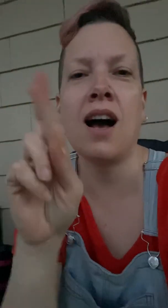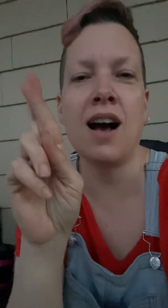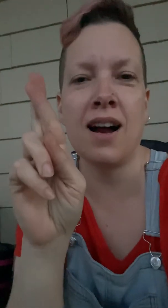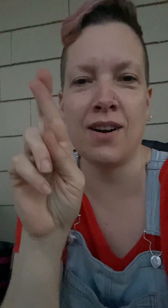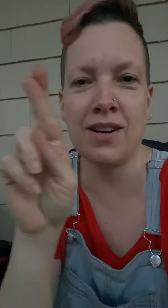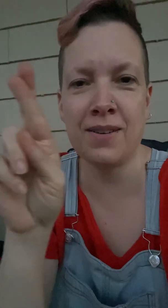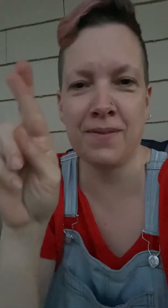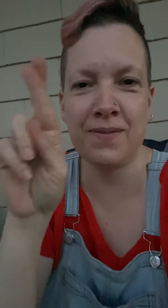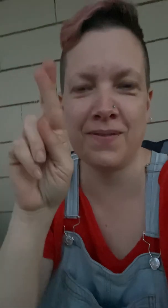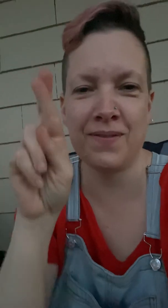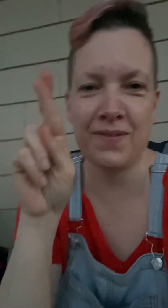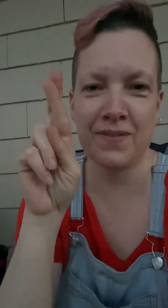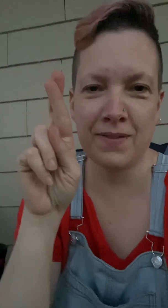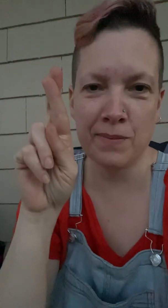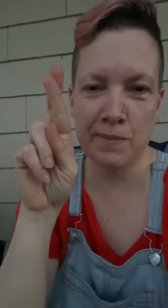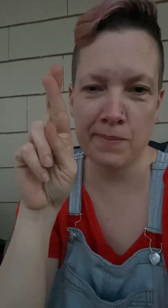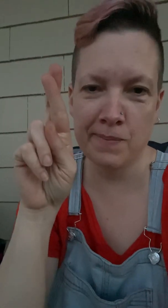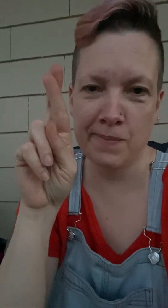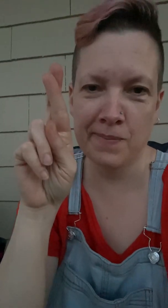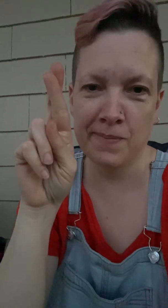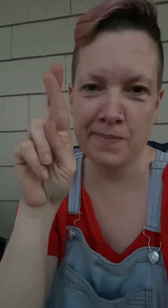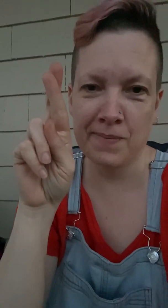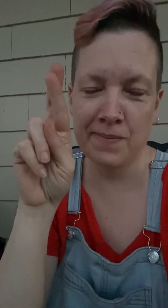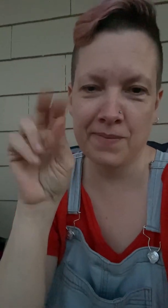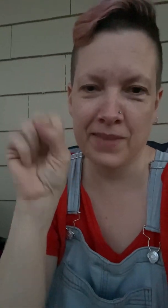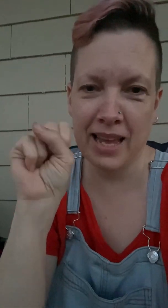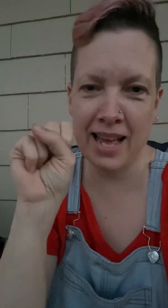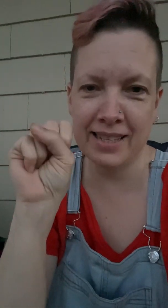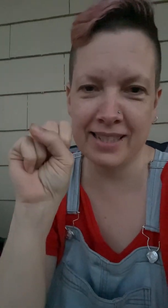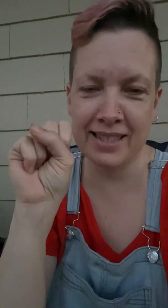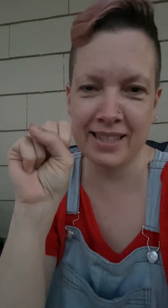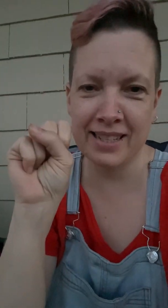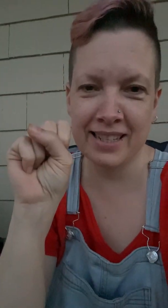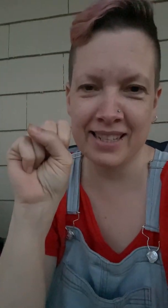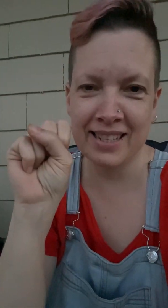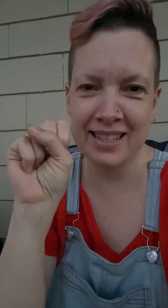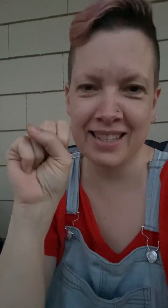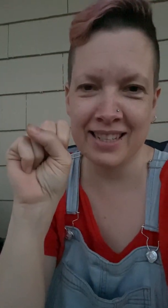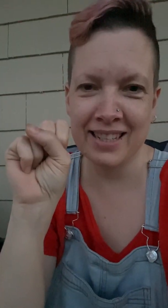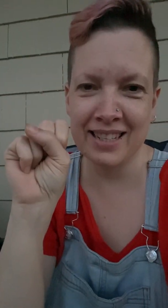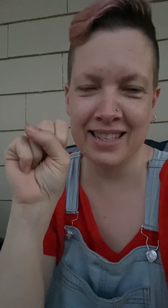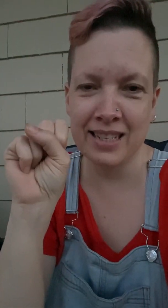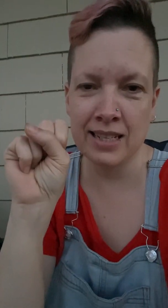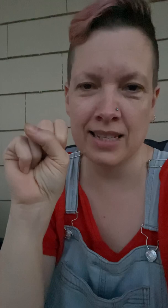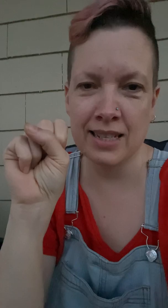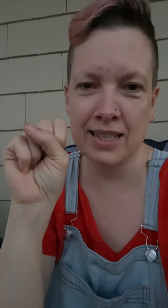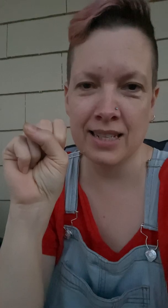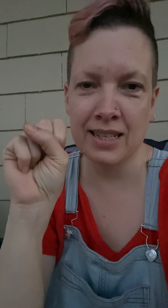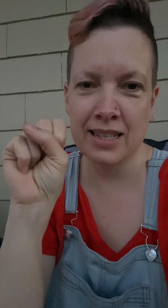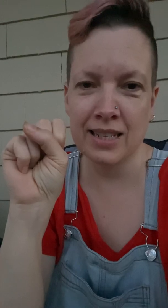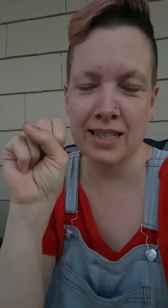R. S.